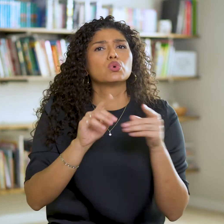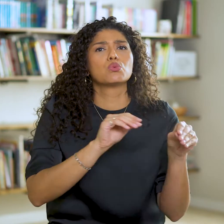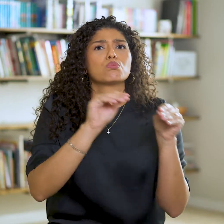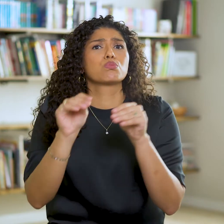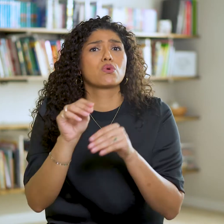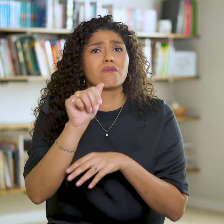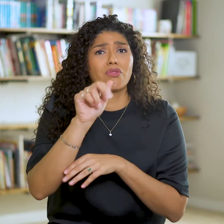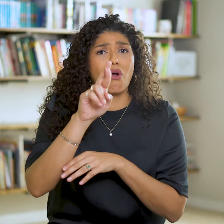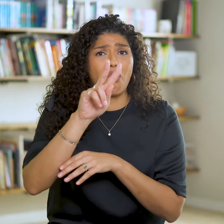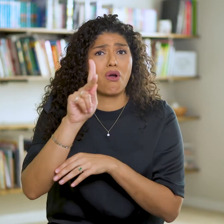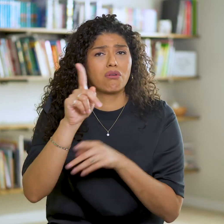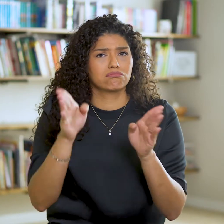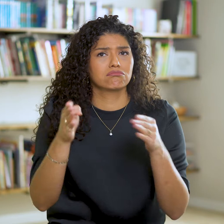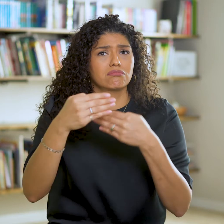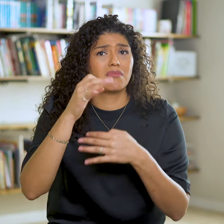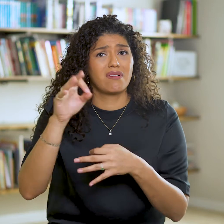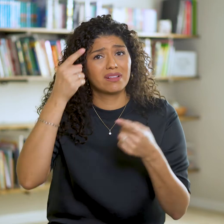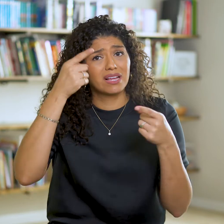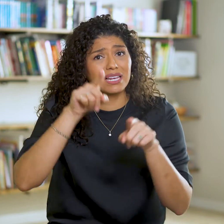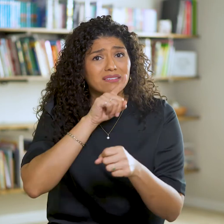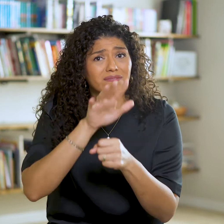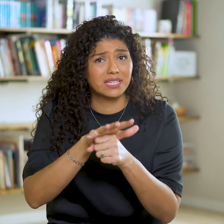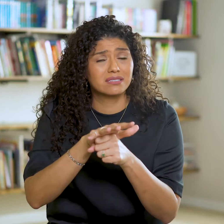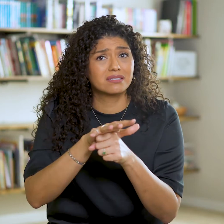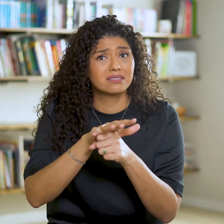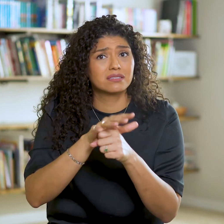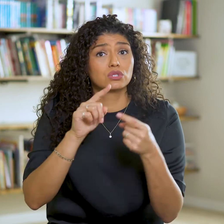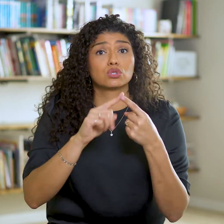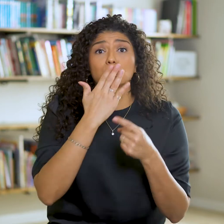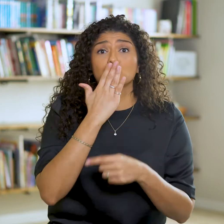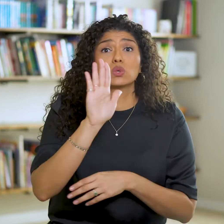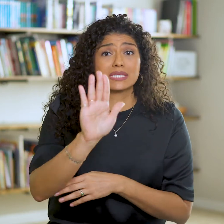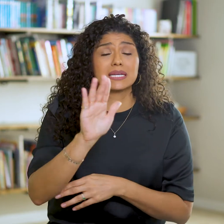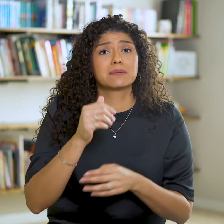to move the ark of the covenant to Jerusalem,